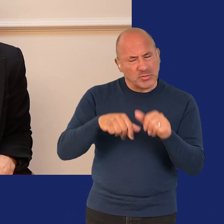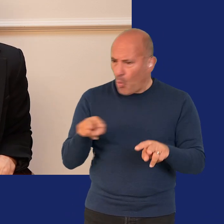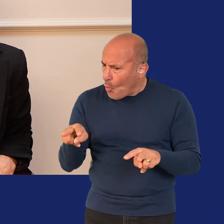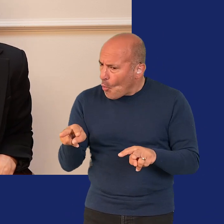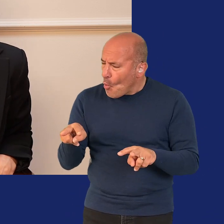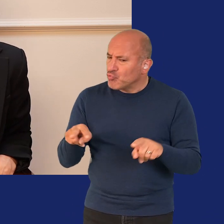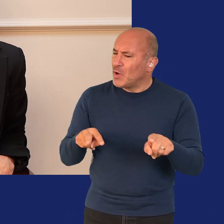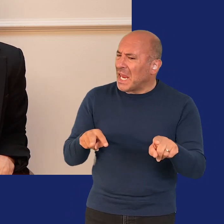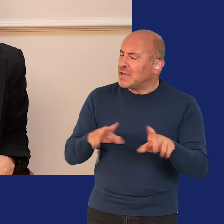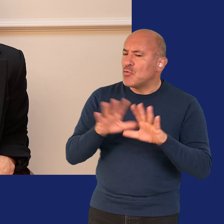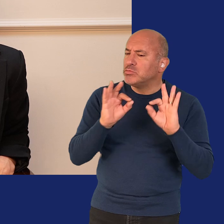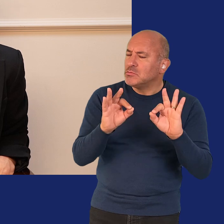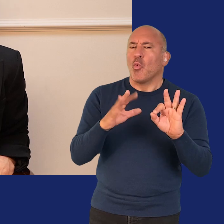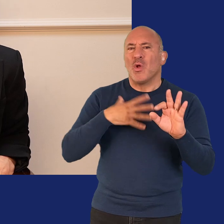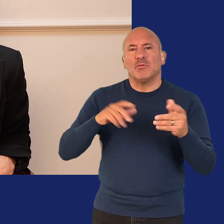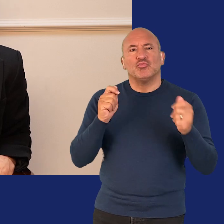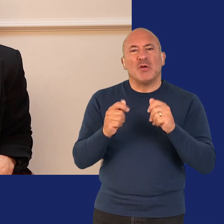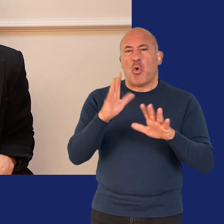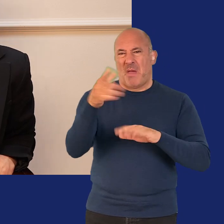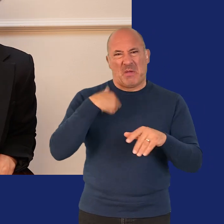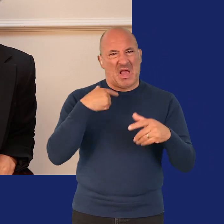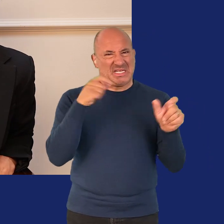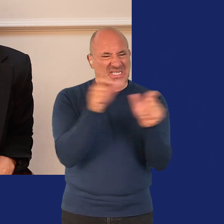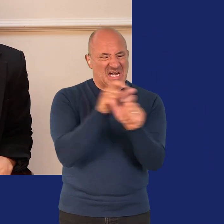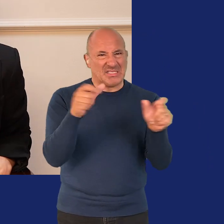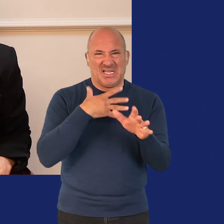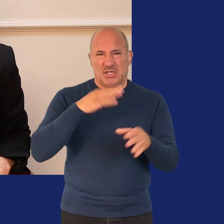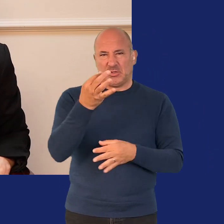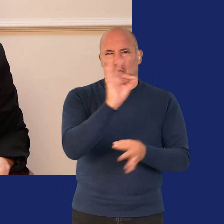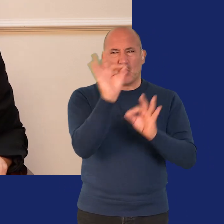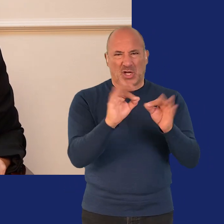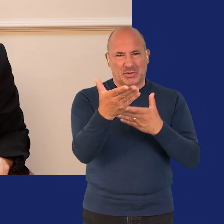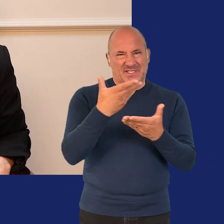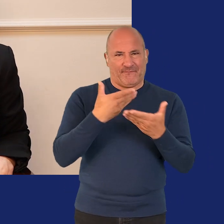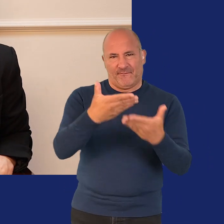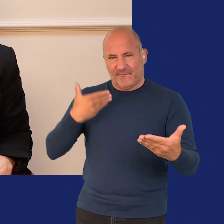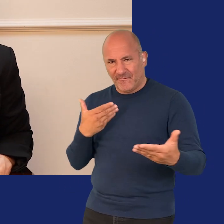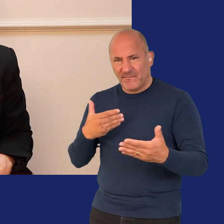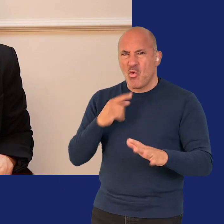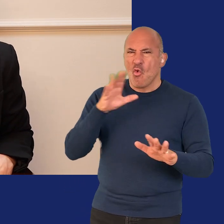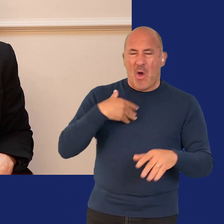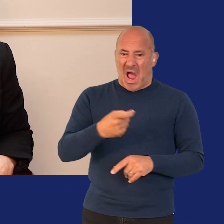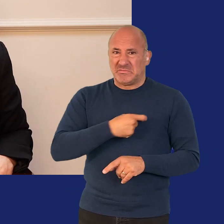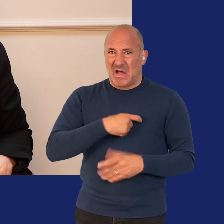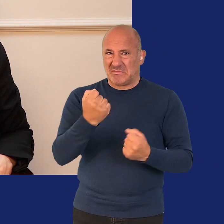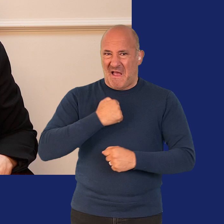Jess: Or actually I'm dyslexic and I just need the questions in advance. Or actually I suffer from anxiety and I really need to understand how's this going to work?